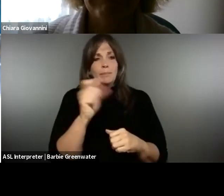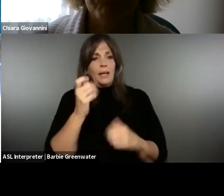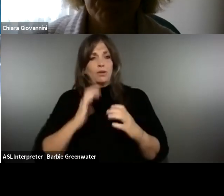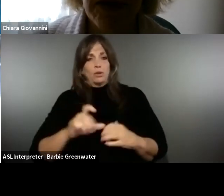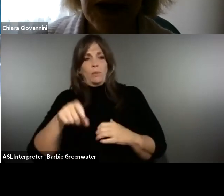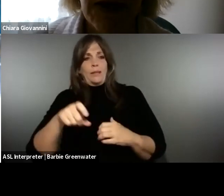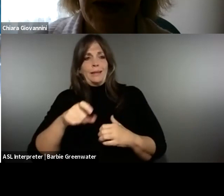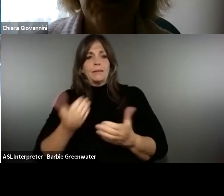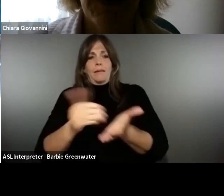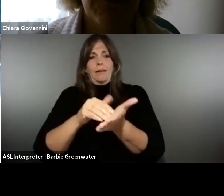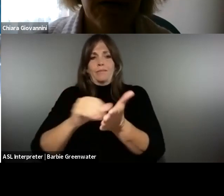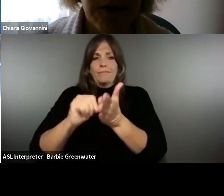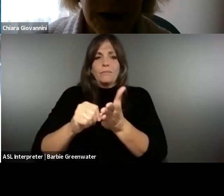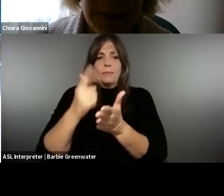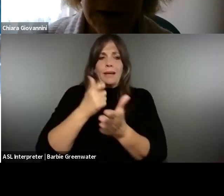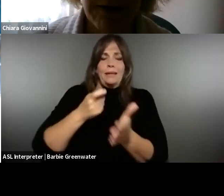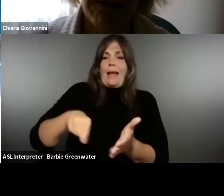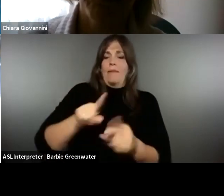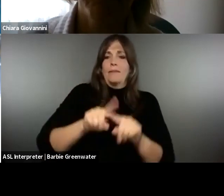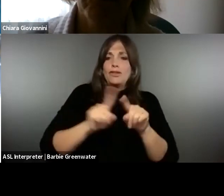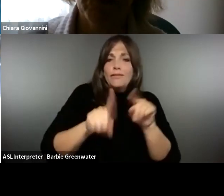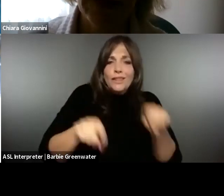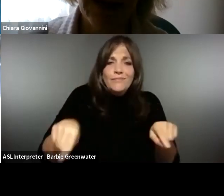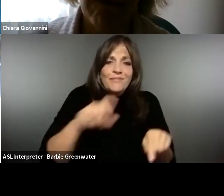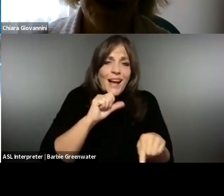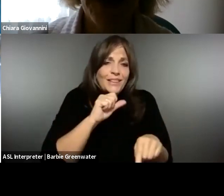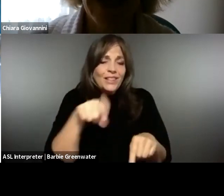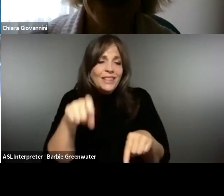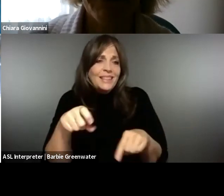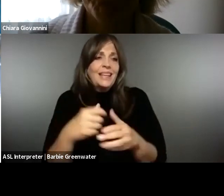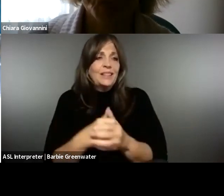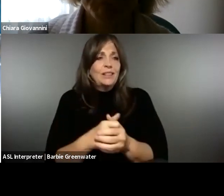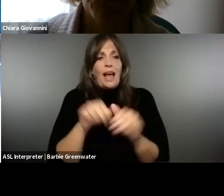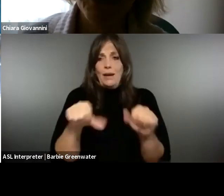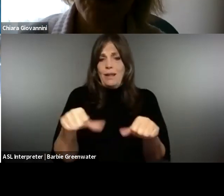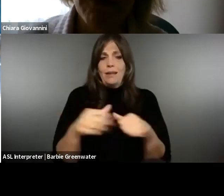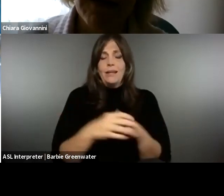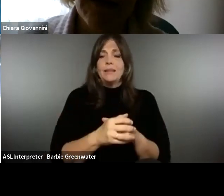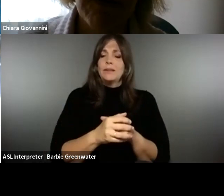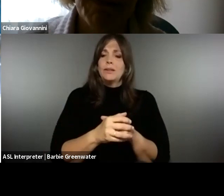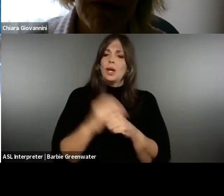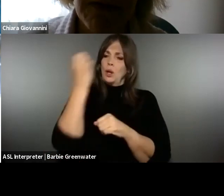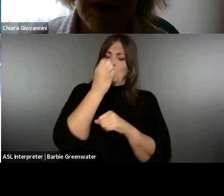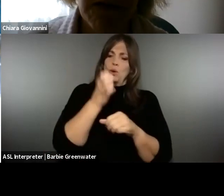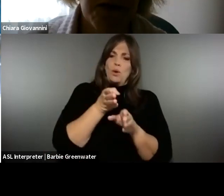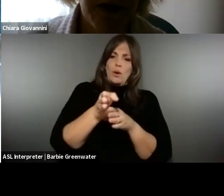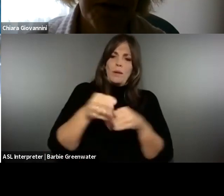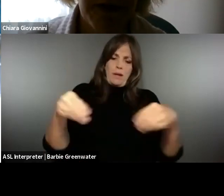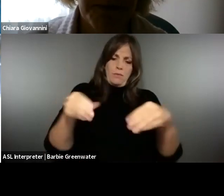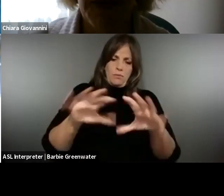I stress it, they come because consumers have all kinds of ages and abilities